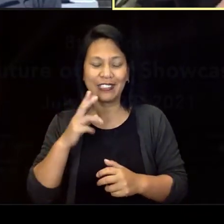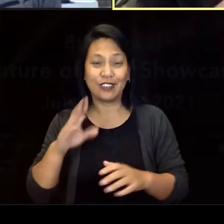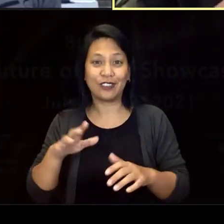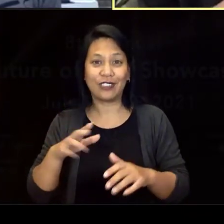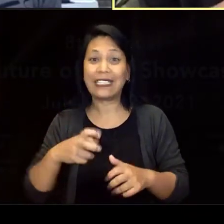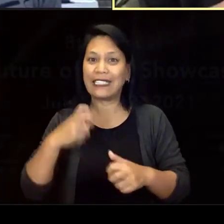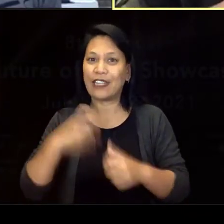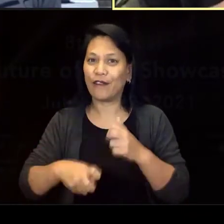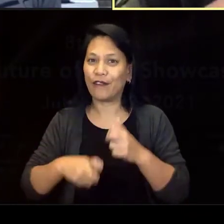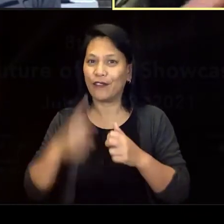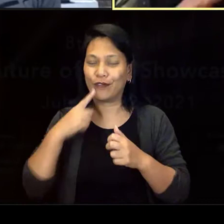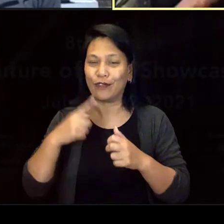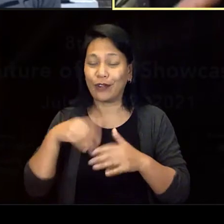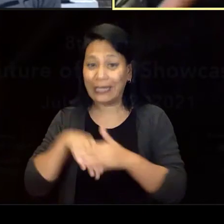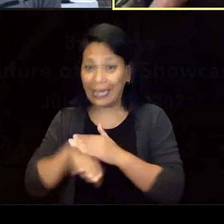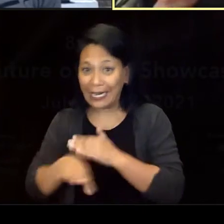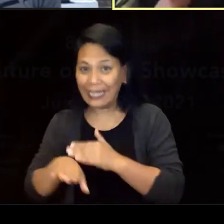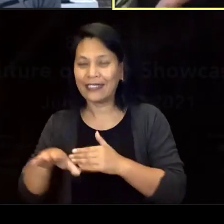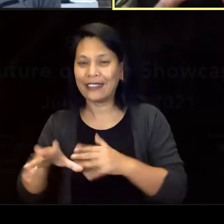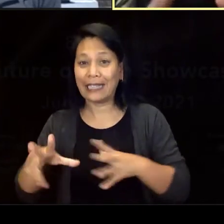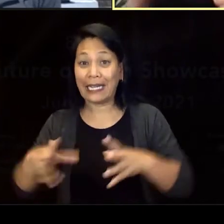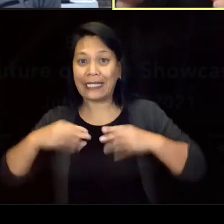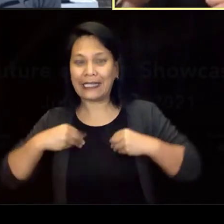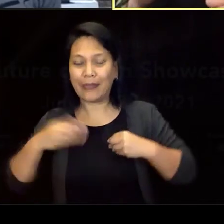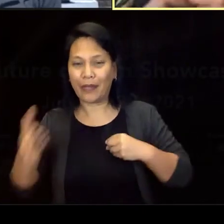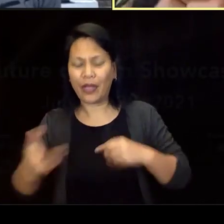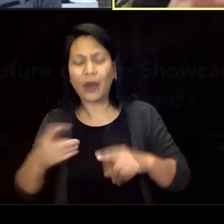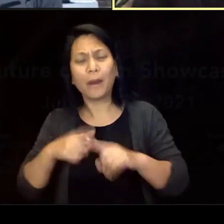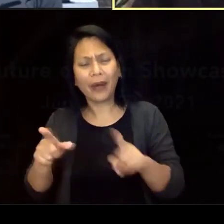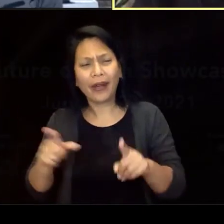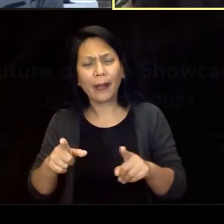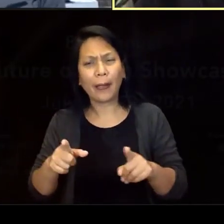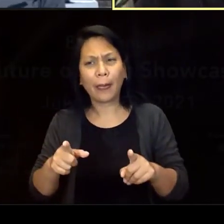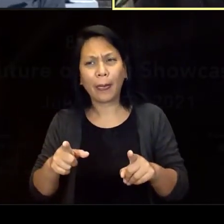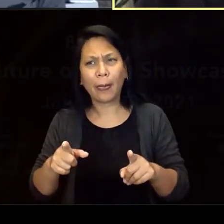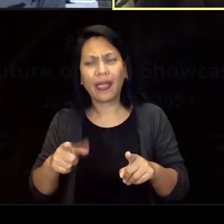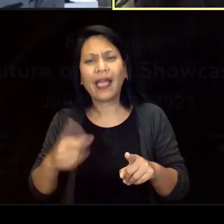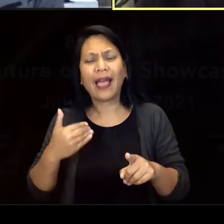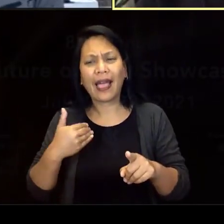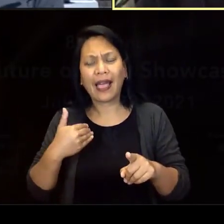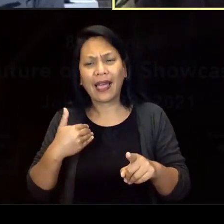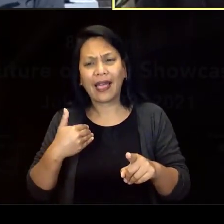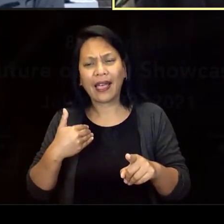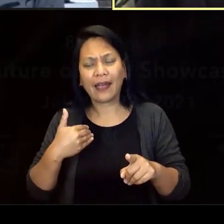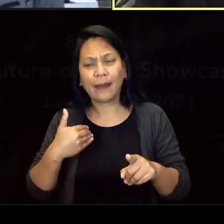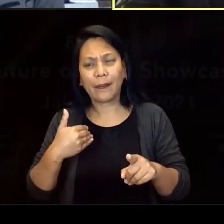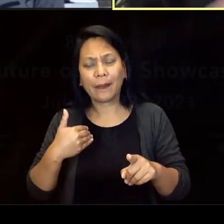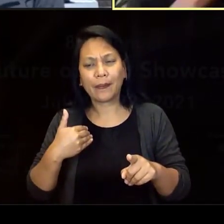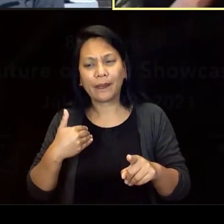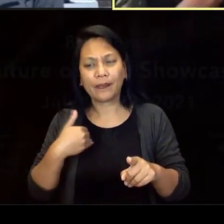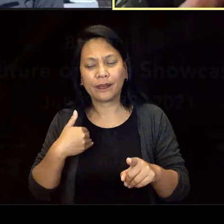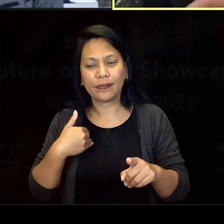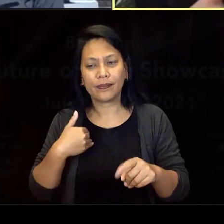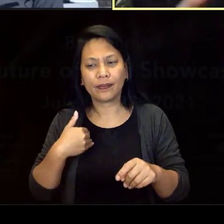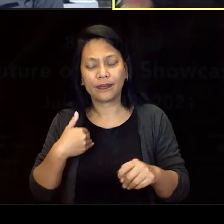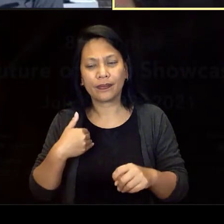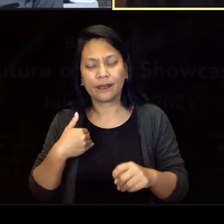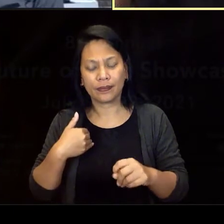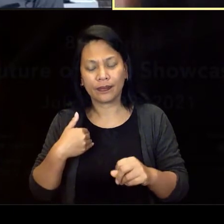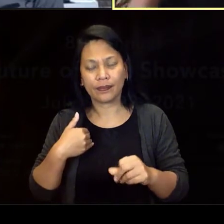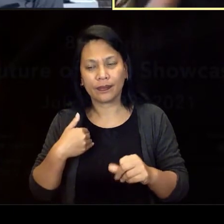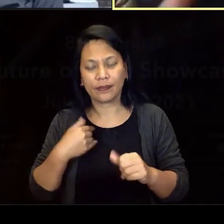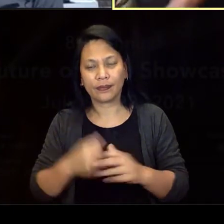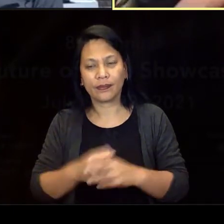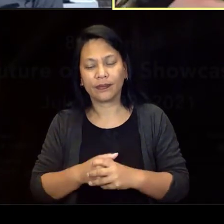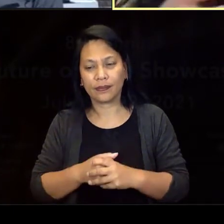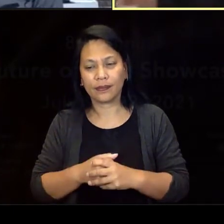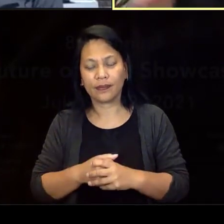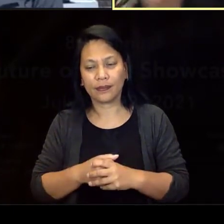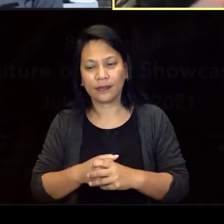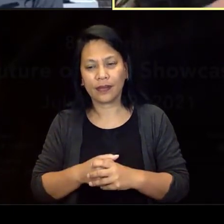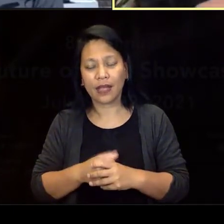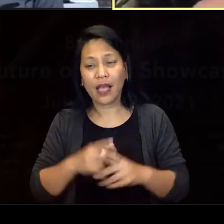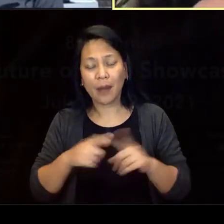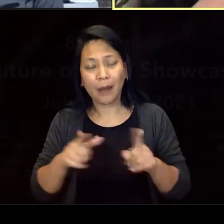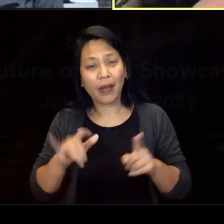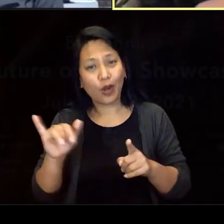But there is also that small amount of folks who are being encouraged in by way of equity.